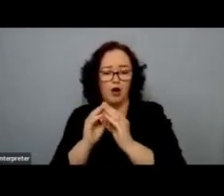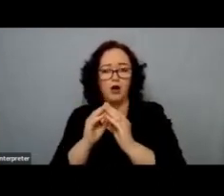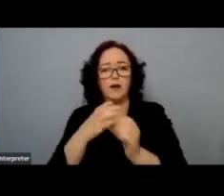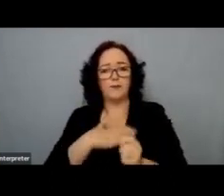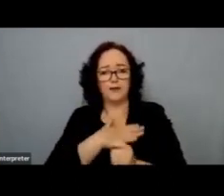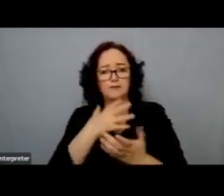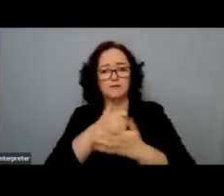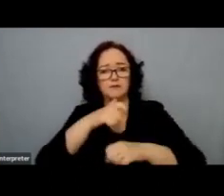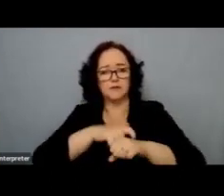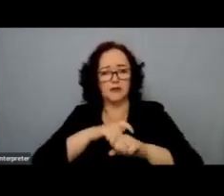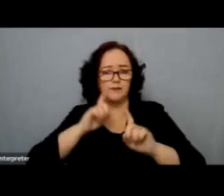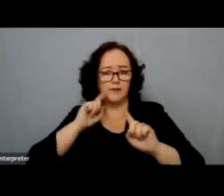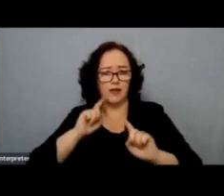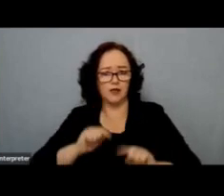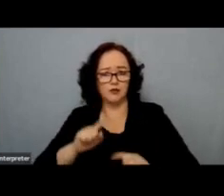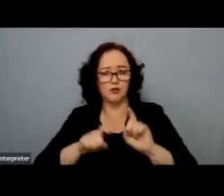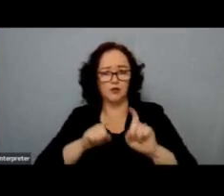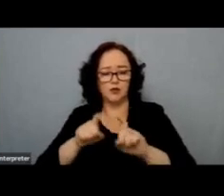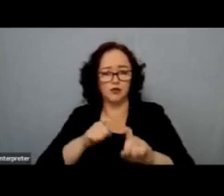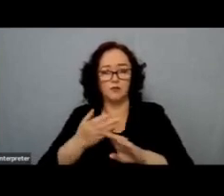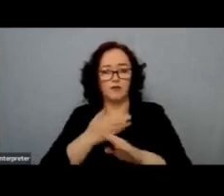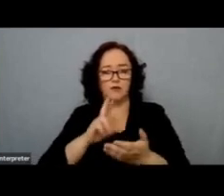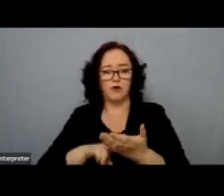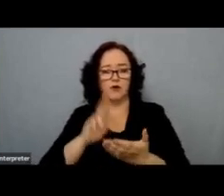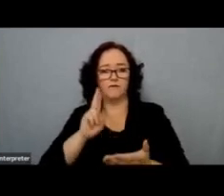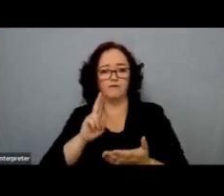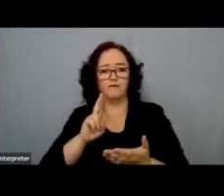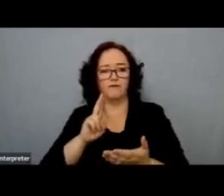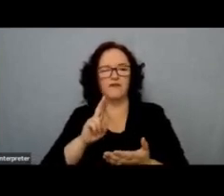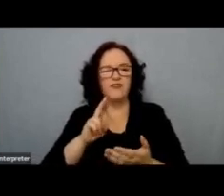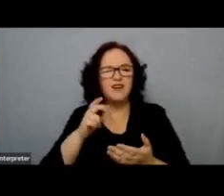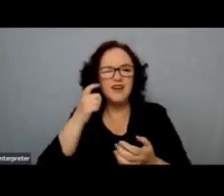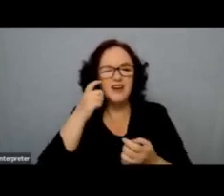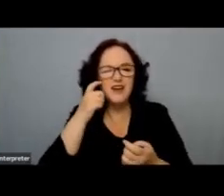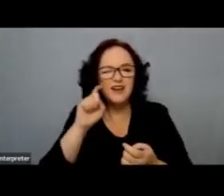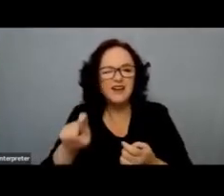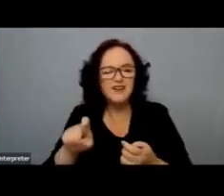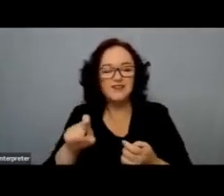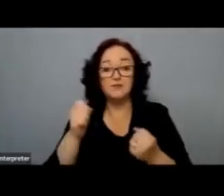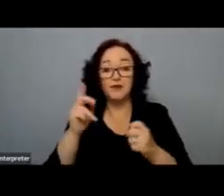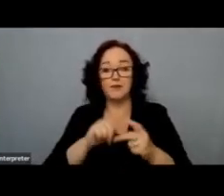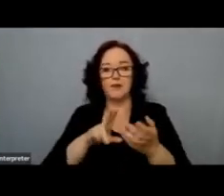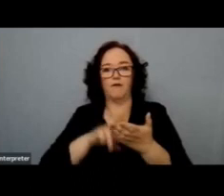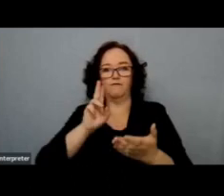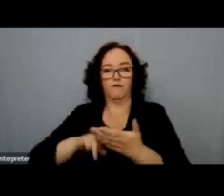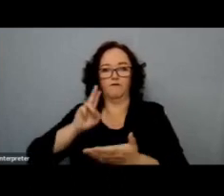questions. before you log off, I see people are logging off, it's almost the top of the hour. In